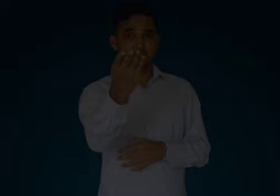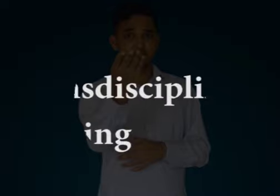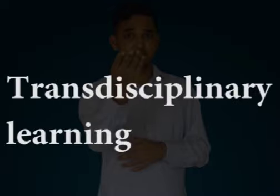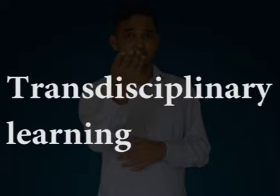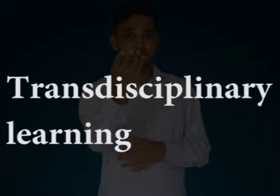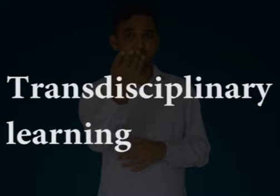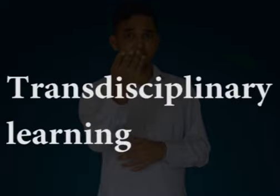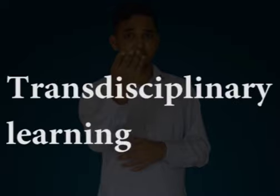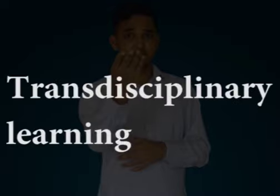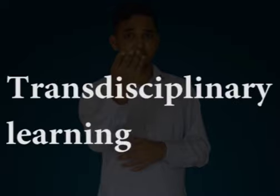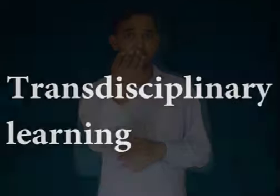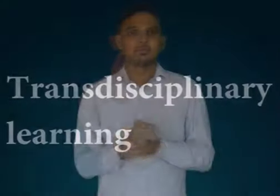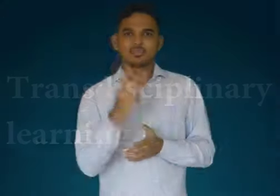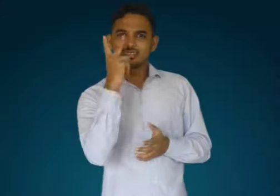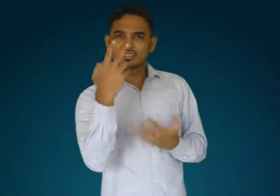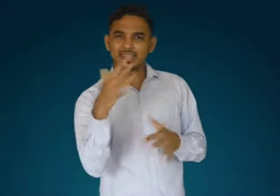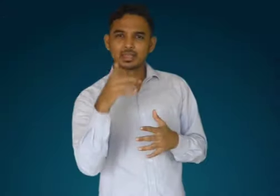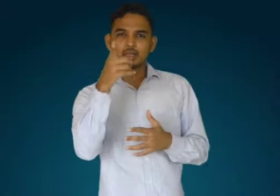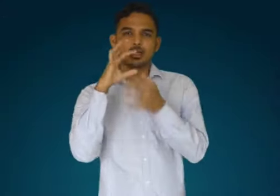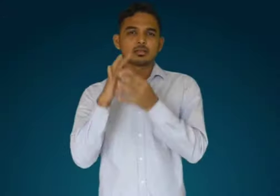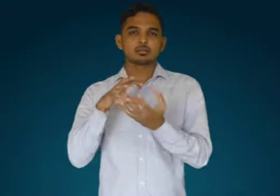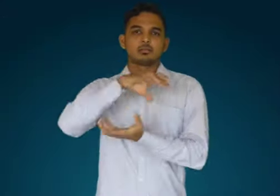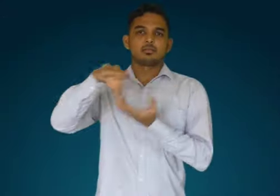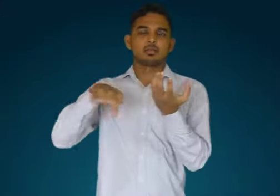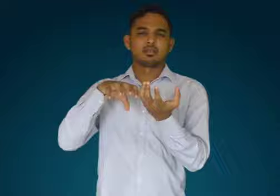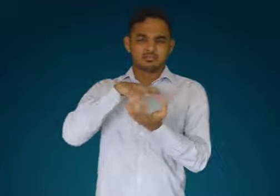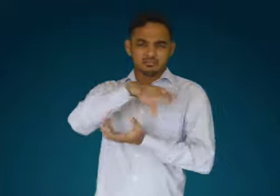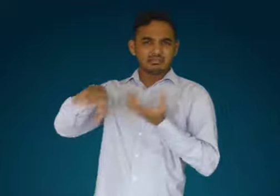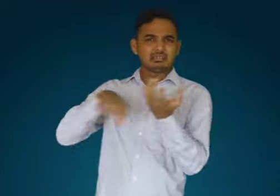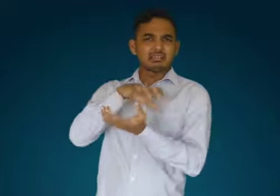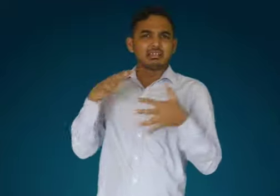after class 2 let's look at teaching strategies used in class 3.